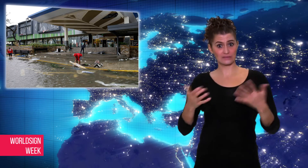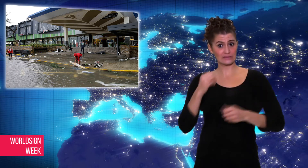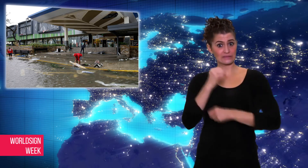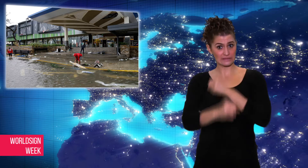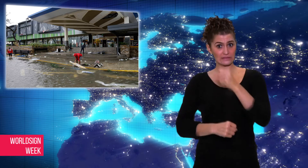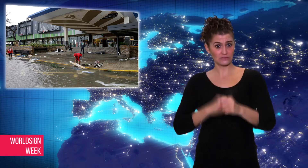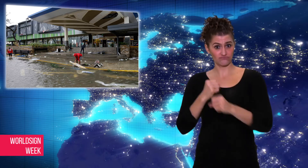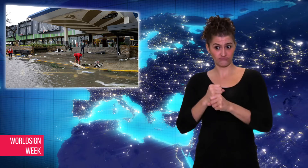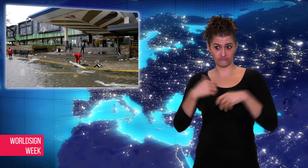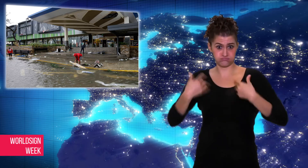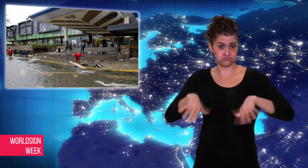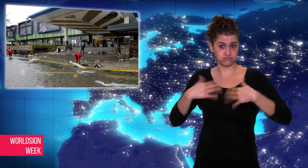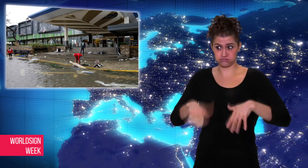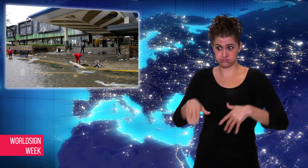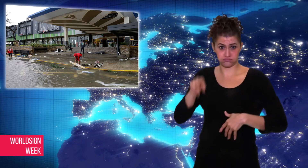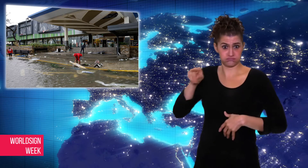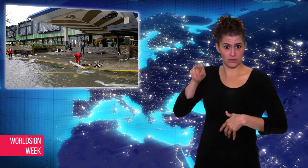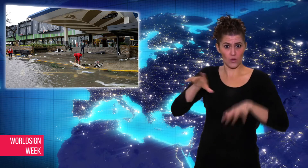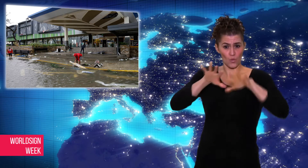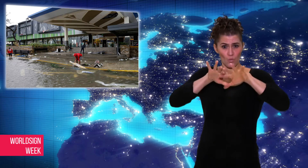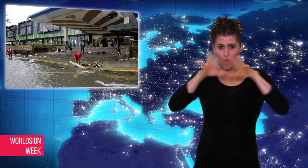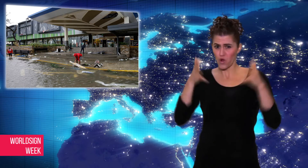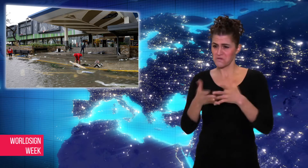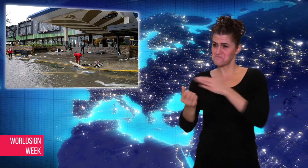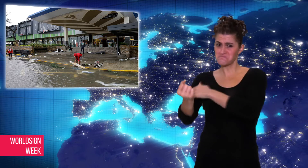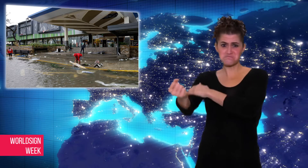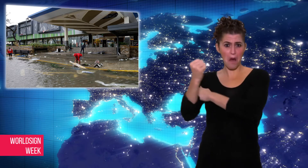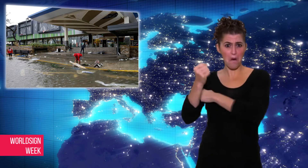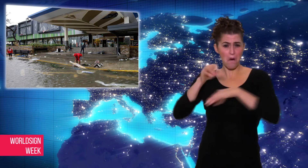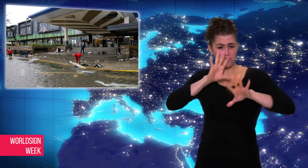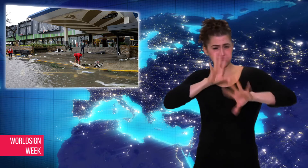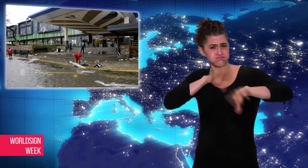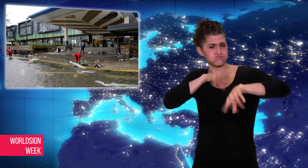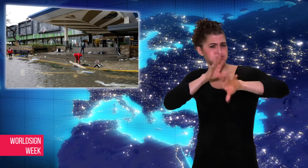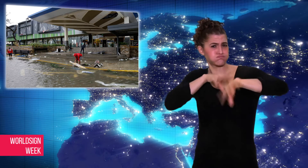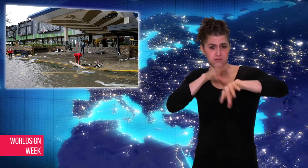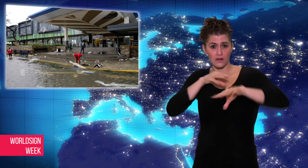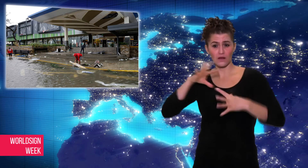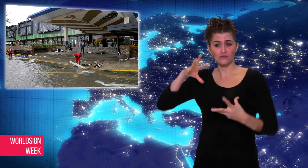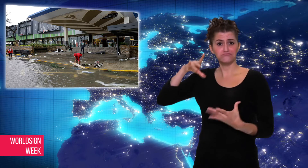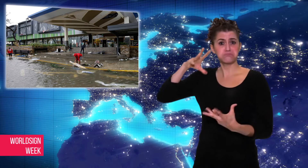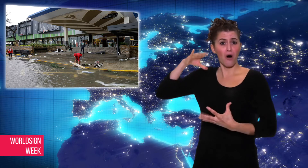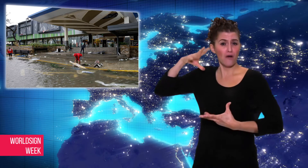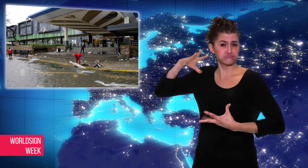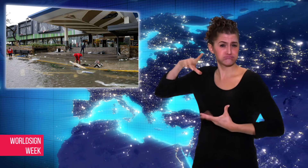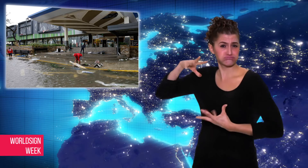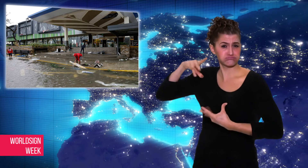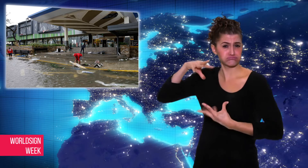far this year in the world,” Typhoon